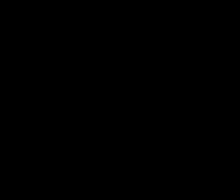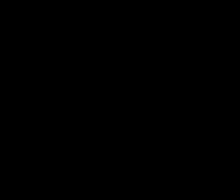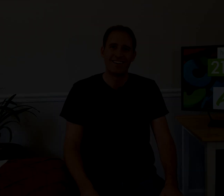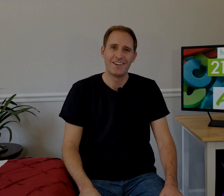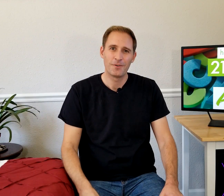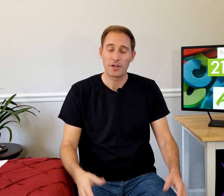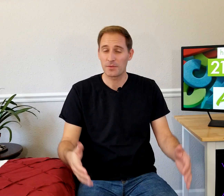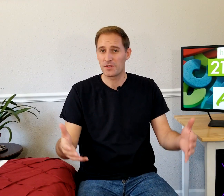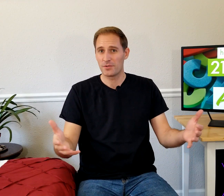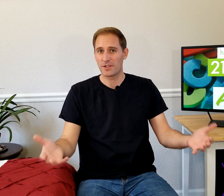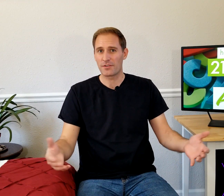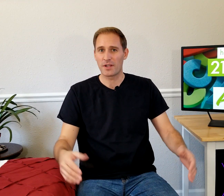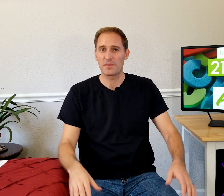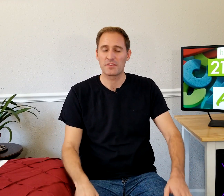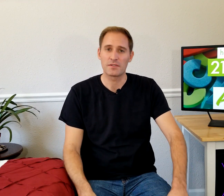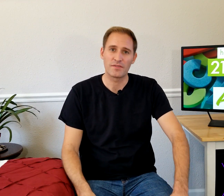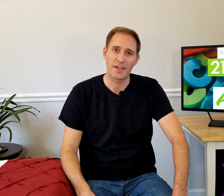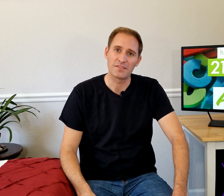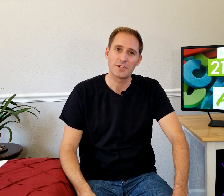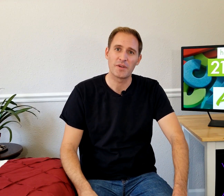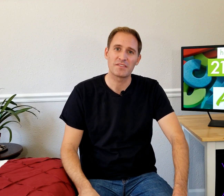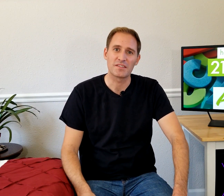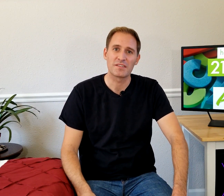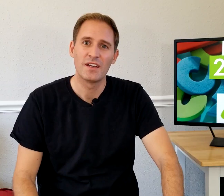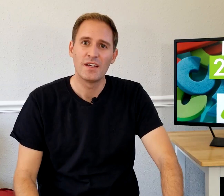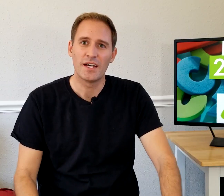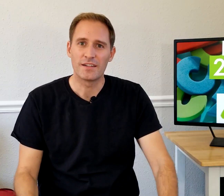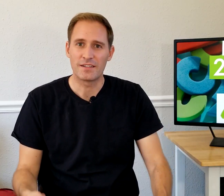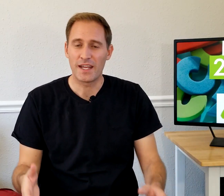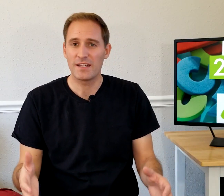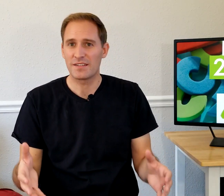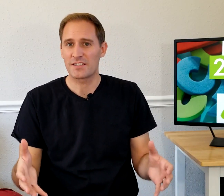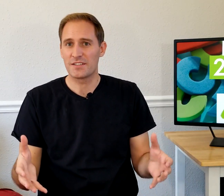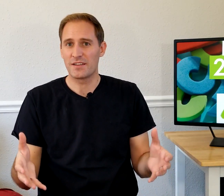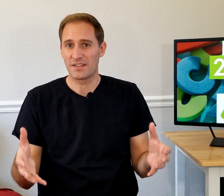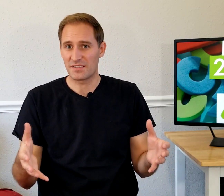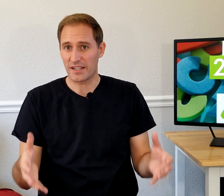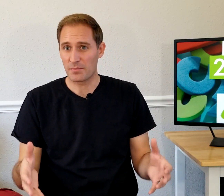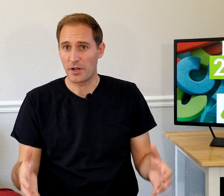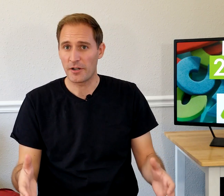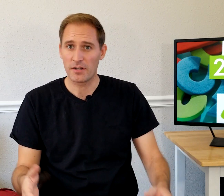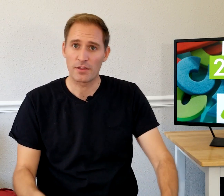Welcome to another episode of ASL basics. Today is actually the second part in a